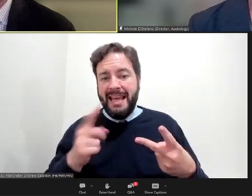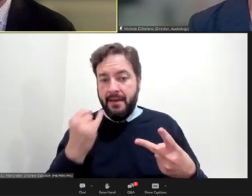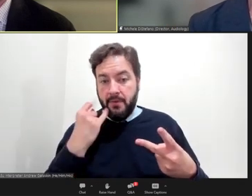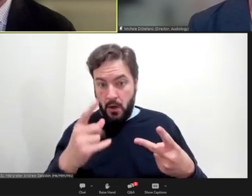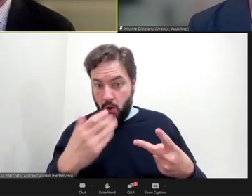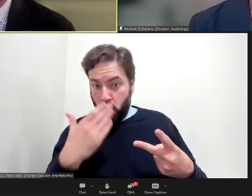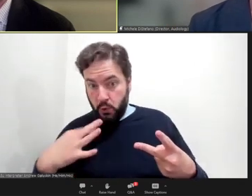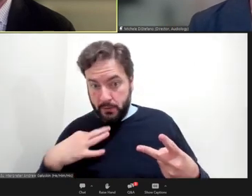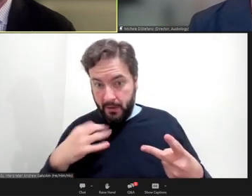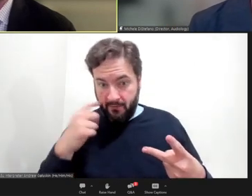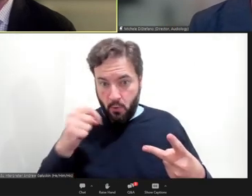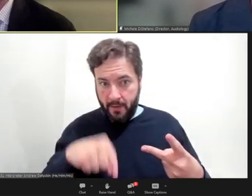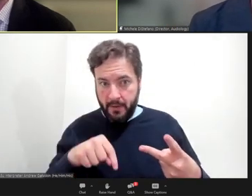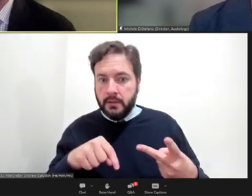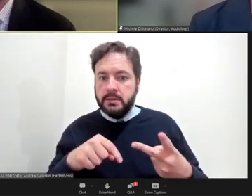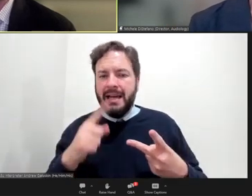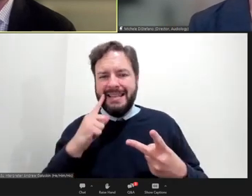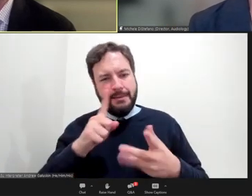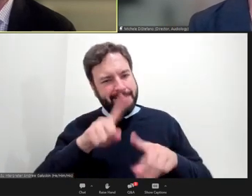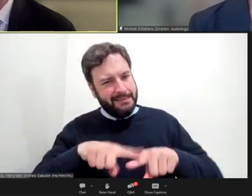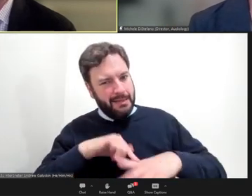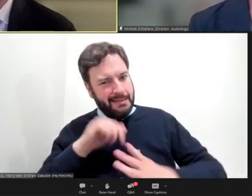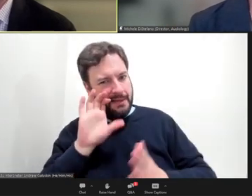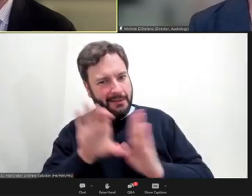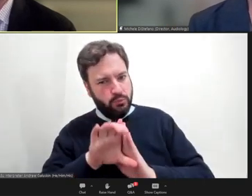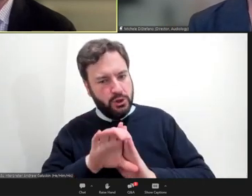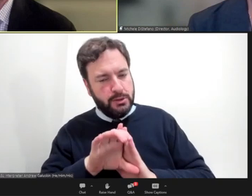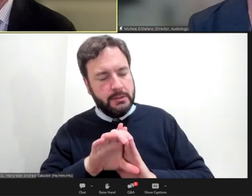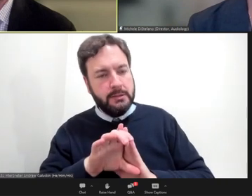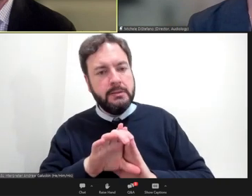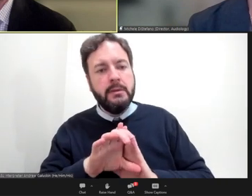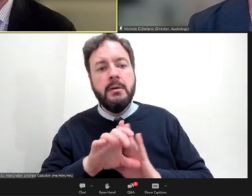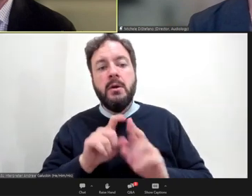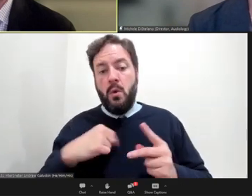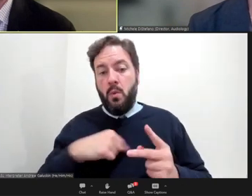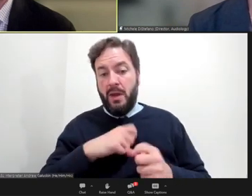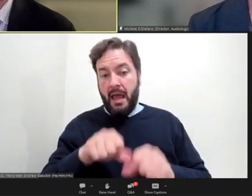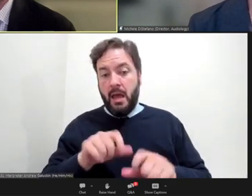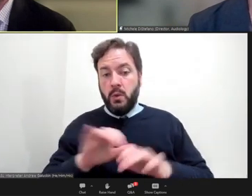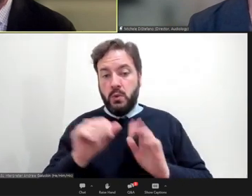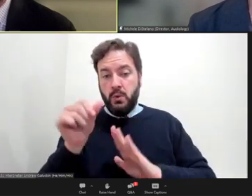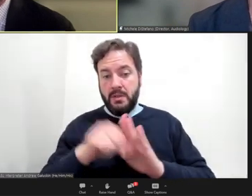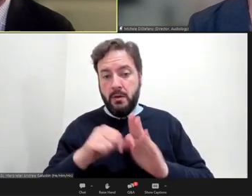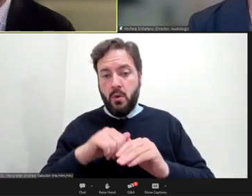and this depends on the imaging findings, we can do a procedure called canaloplasty or